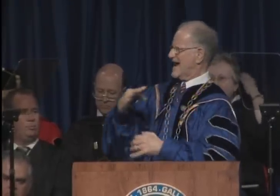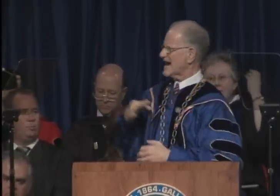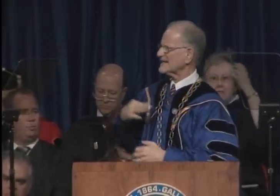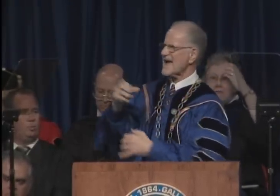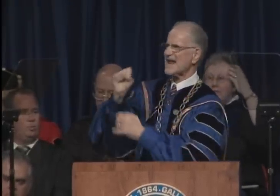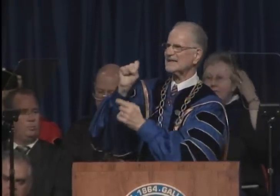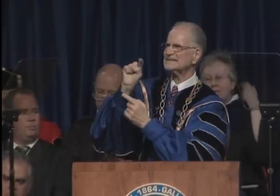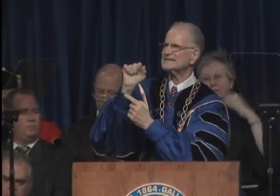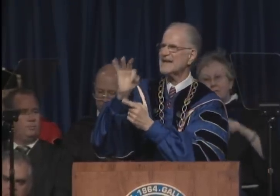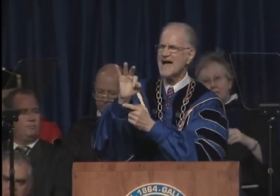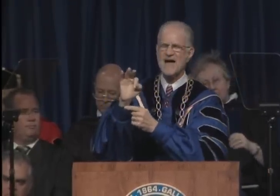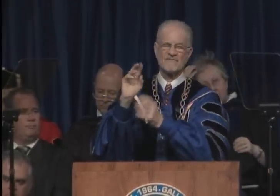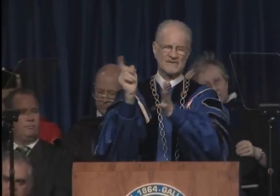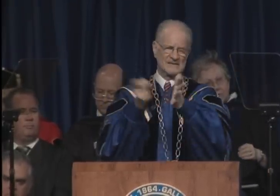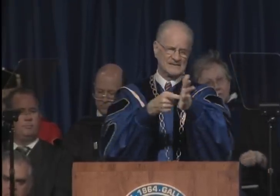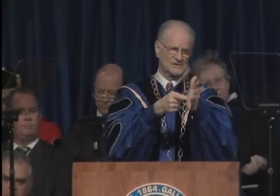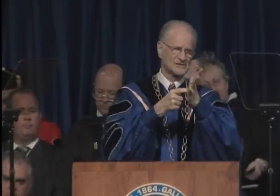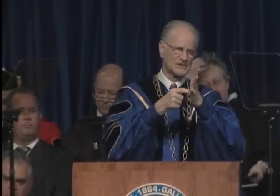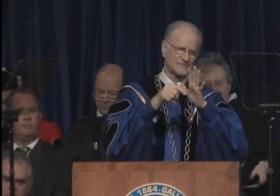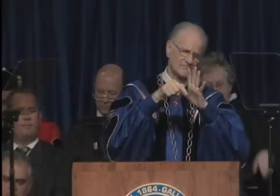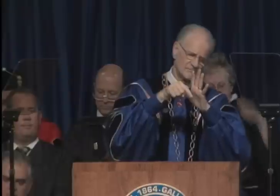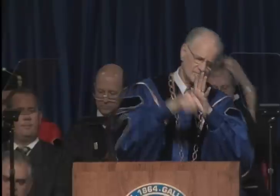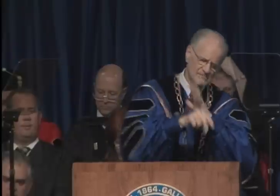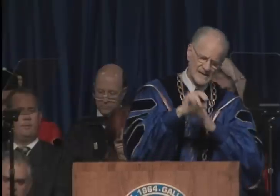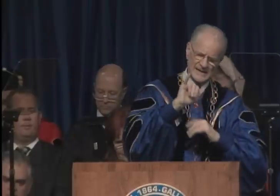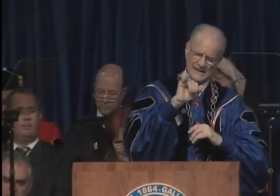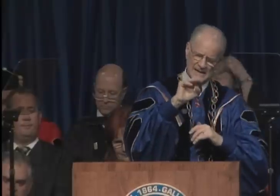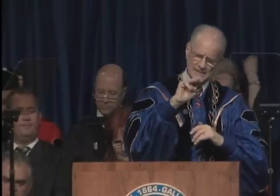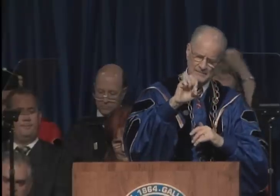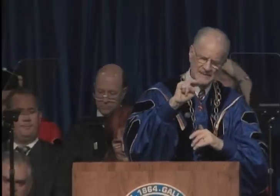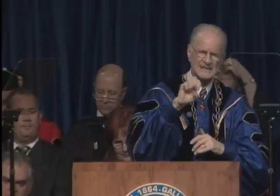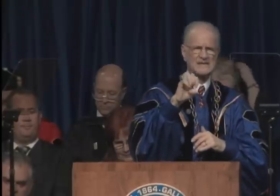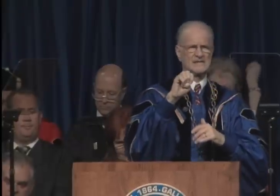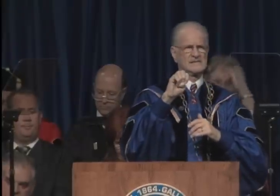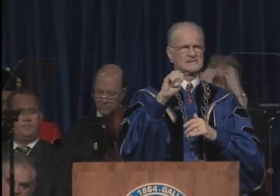Our faculty and staff deserve immense credit